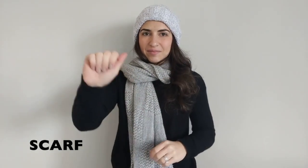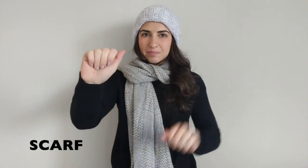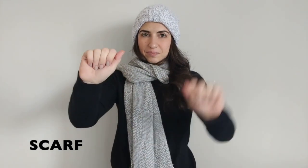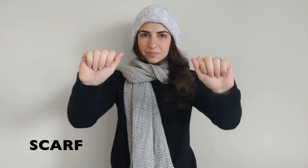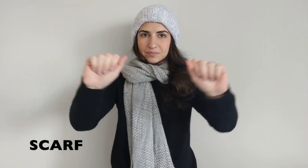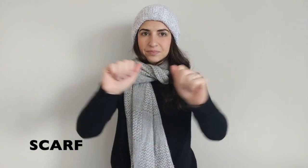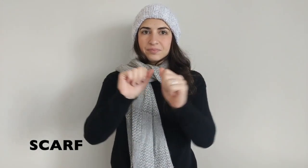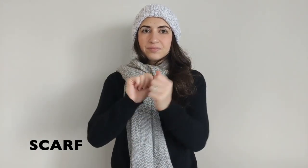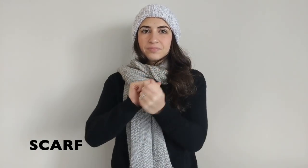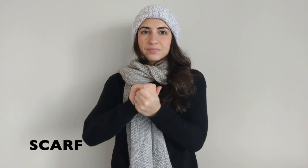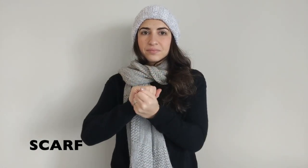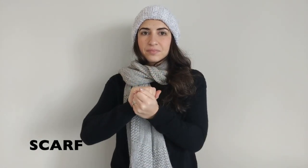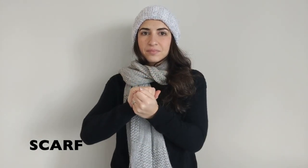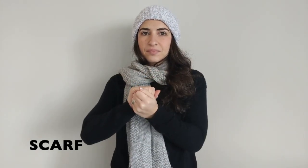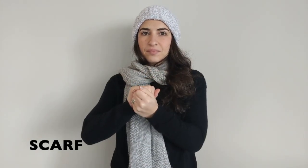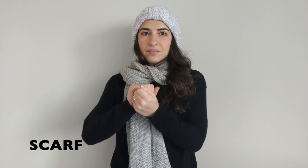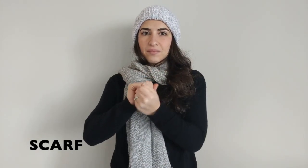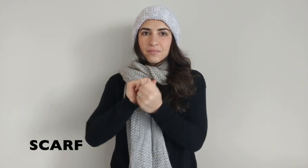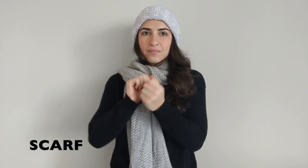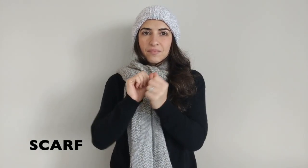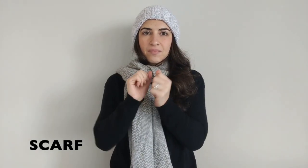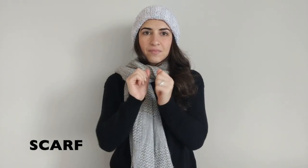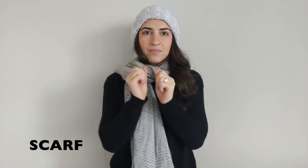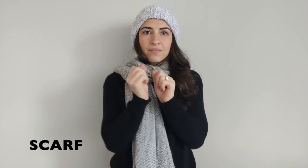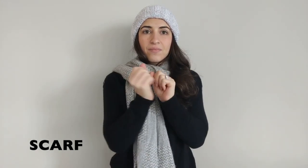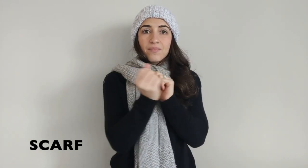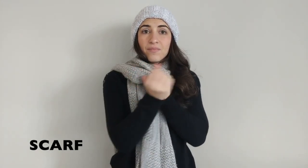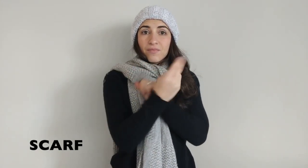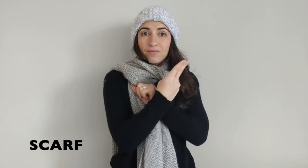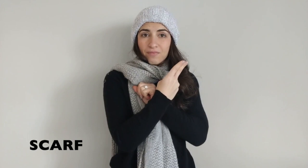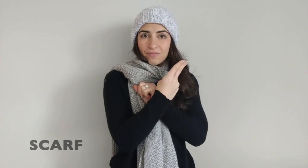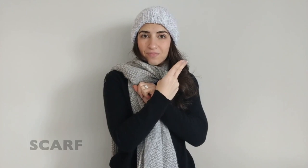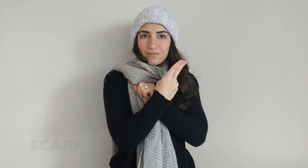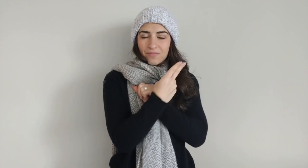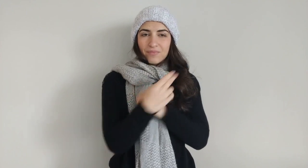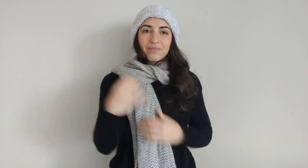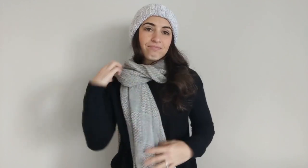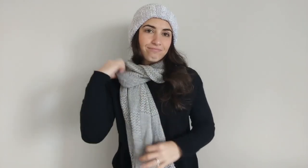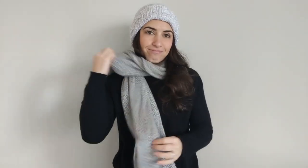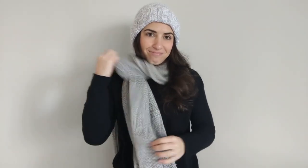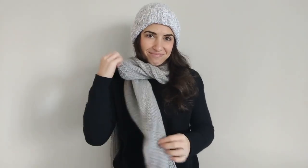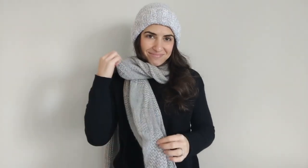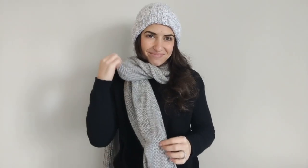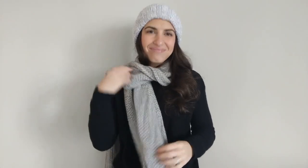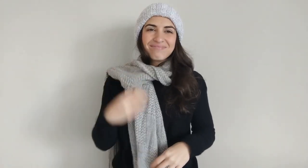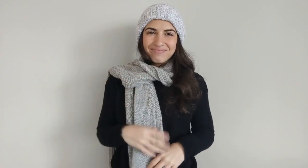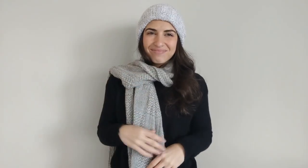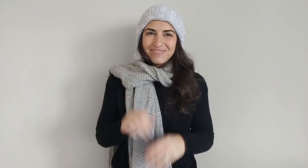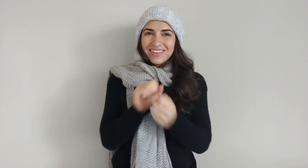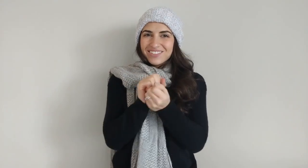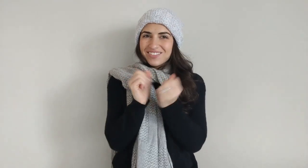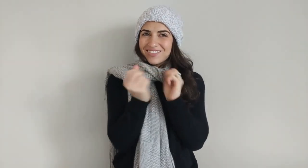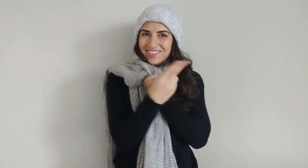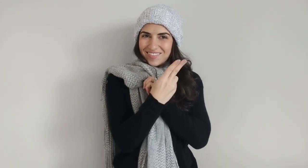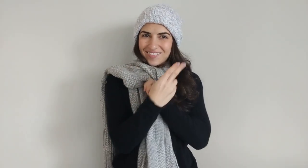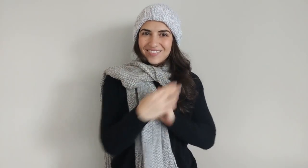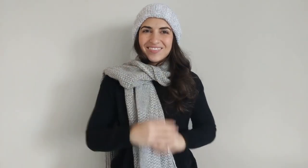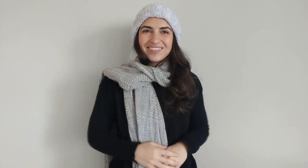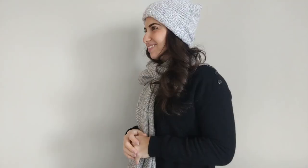The "A" handshapes twist and go over the shoulder, like this. a scarf.